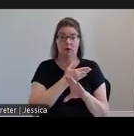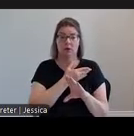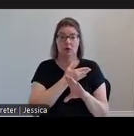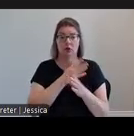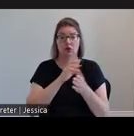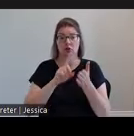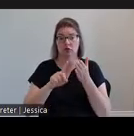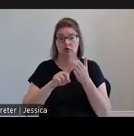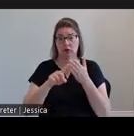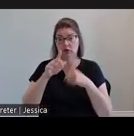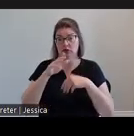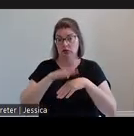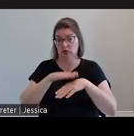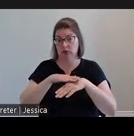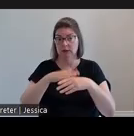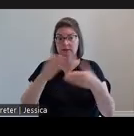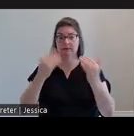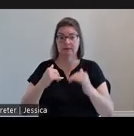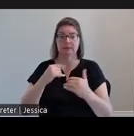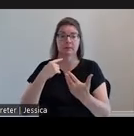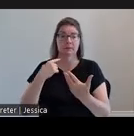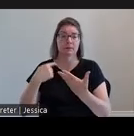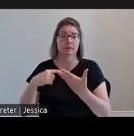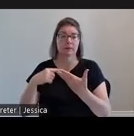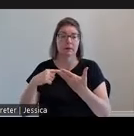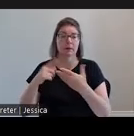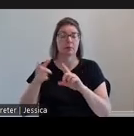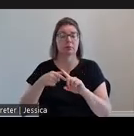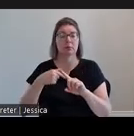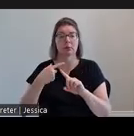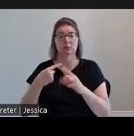Now, I would like to move into discussing some recommendations